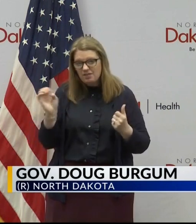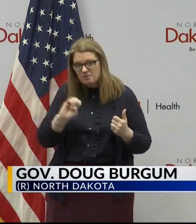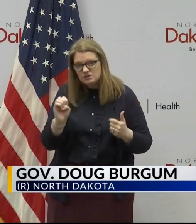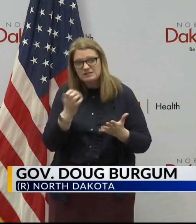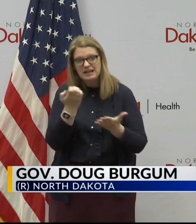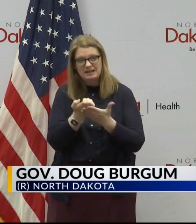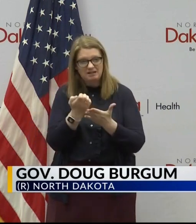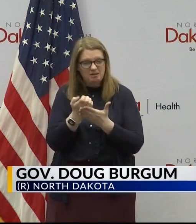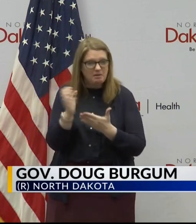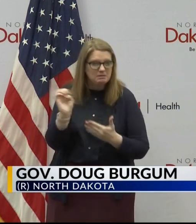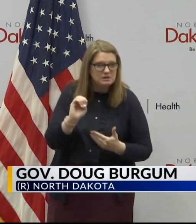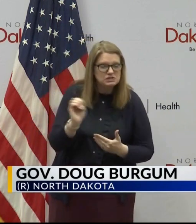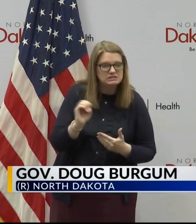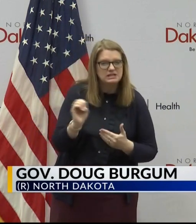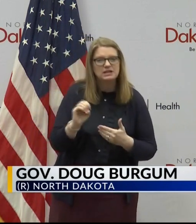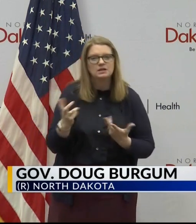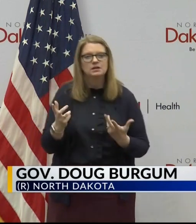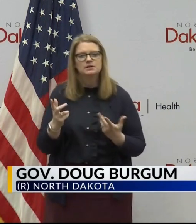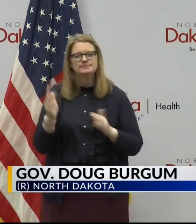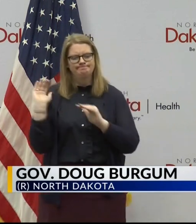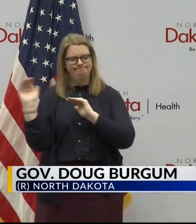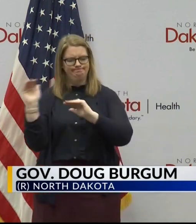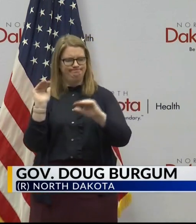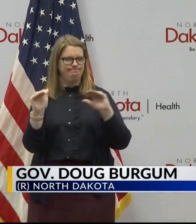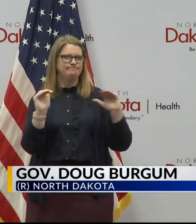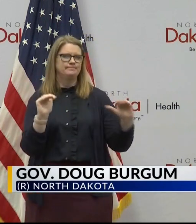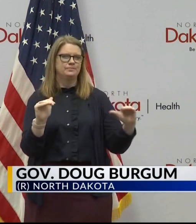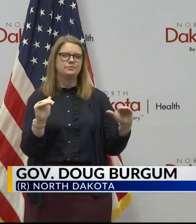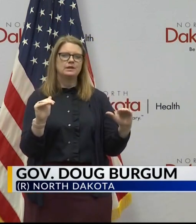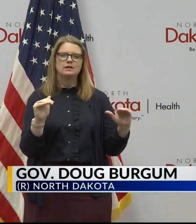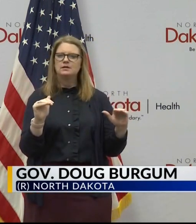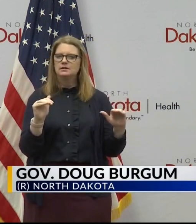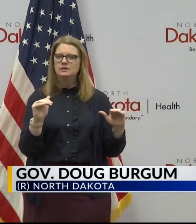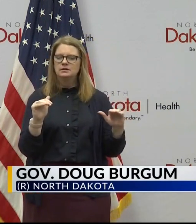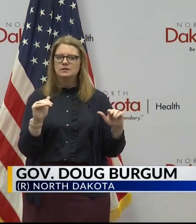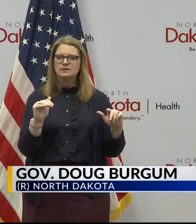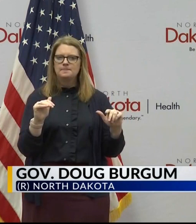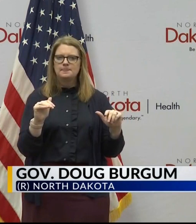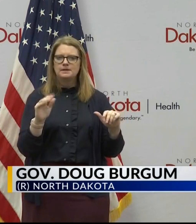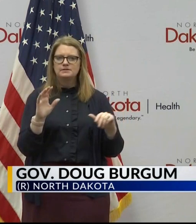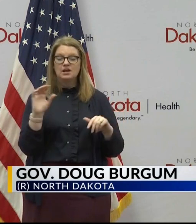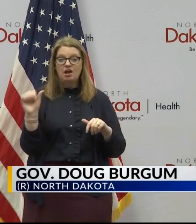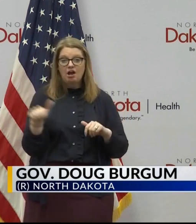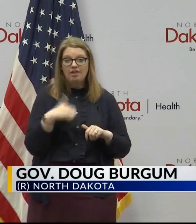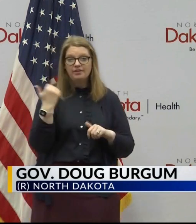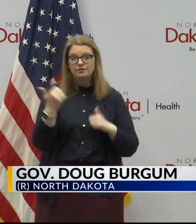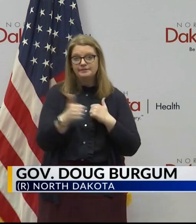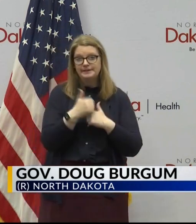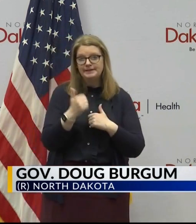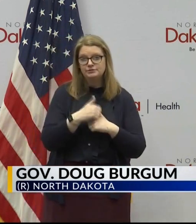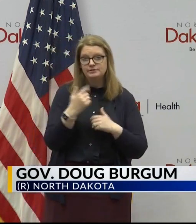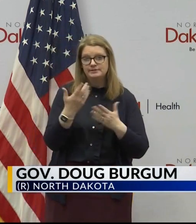SERVE THE I.T. ISSUES. WE WANT TO PROVIDE A COUPLE UPDATES WHILE IT'S SPRING NOW IN